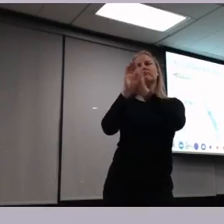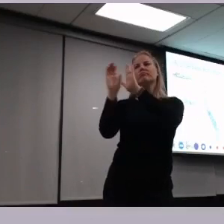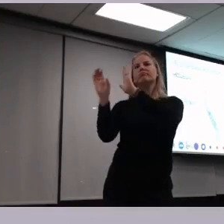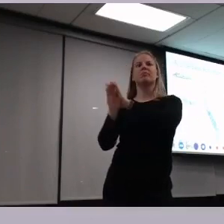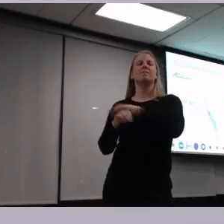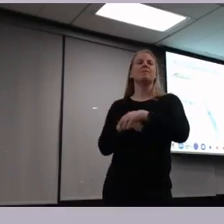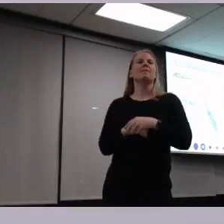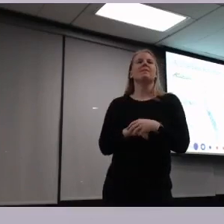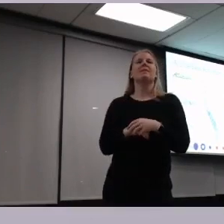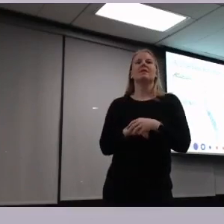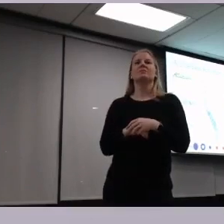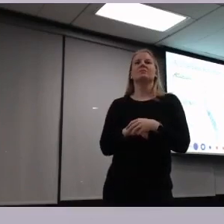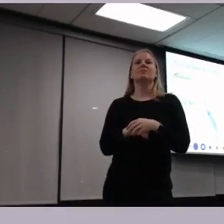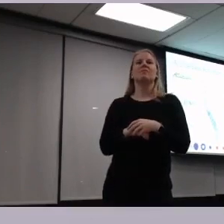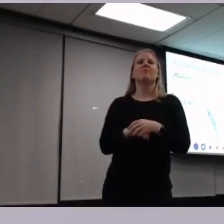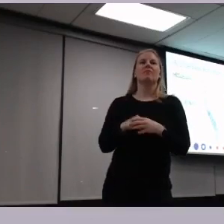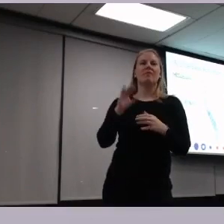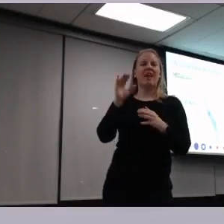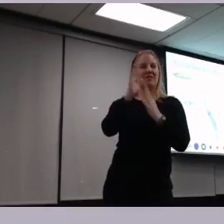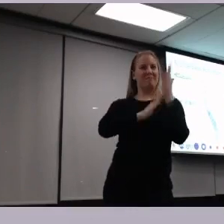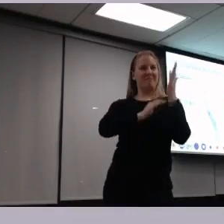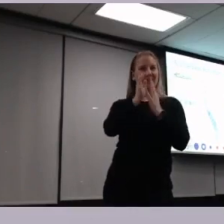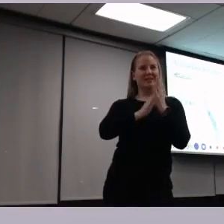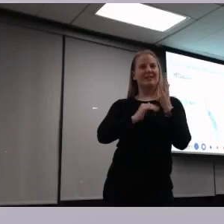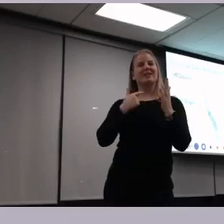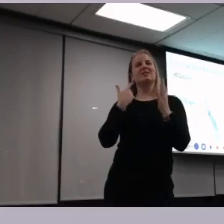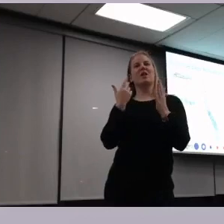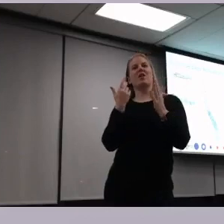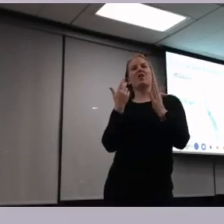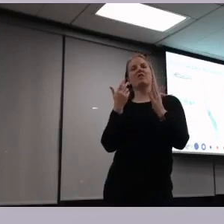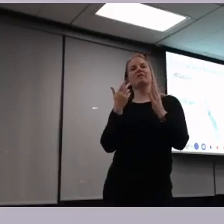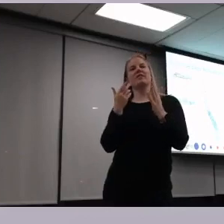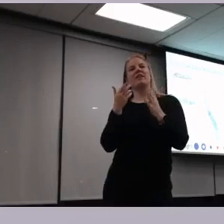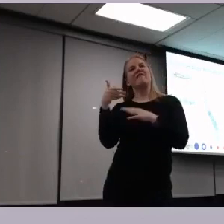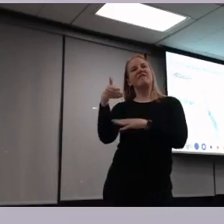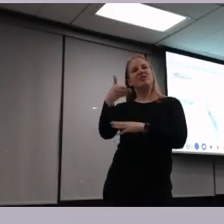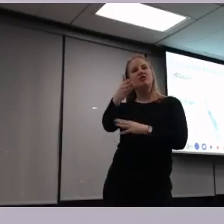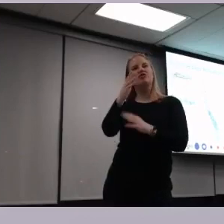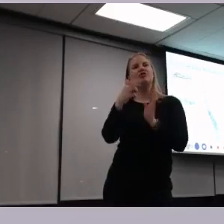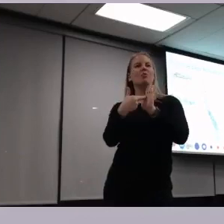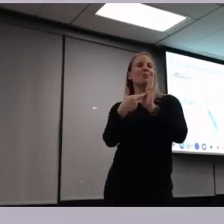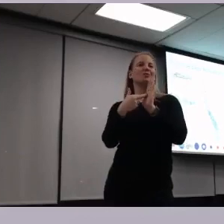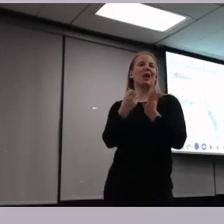with strong dependance of a school finish representing wealth and prosperity.